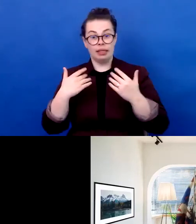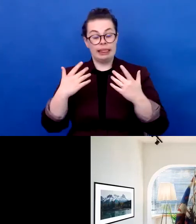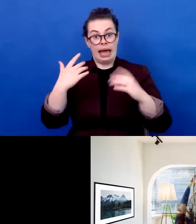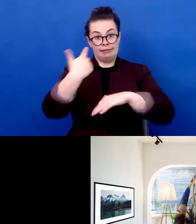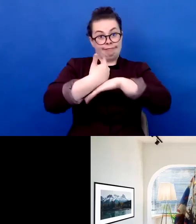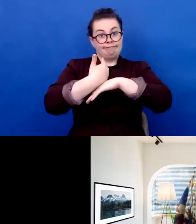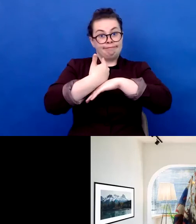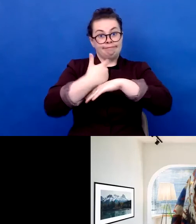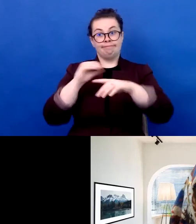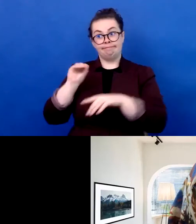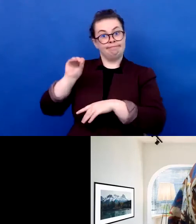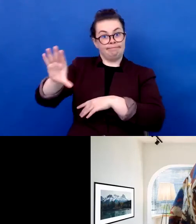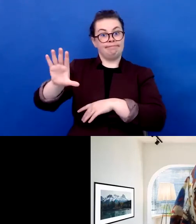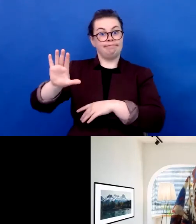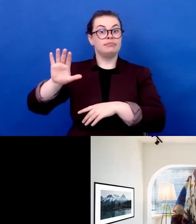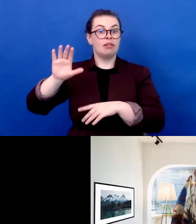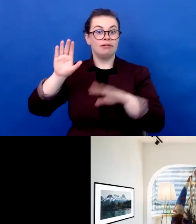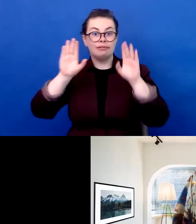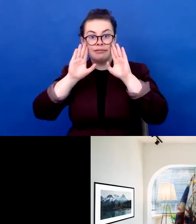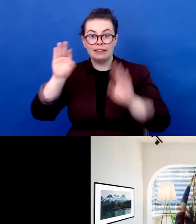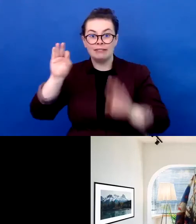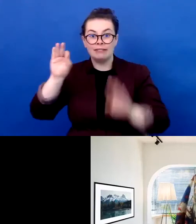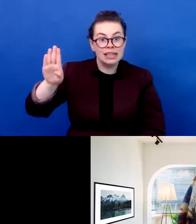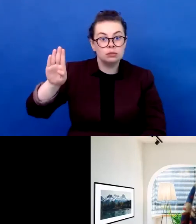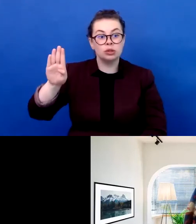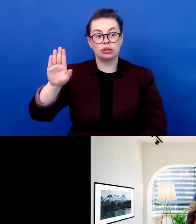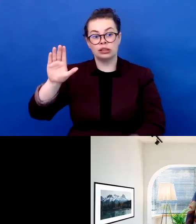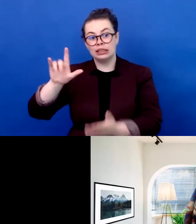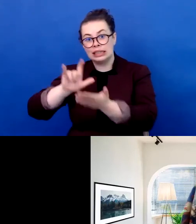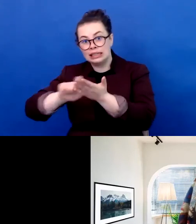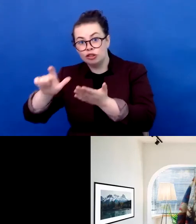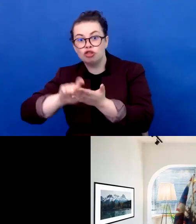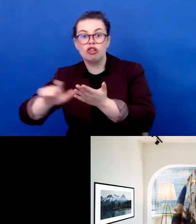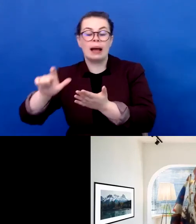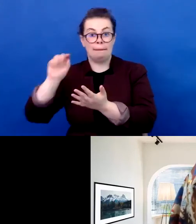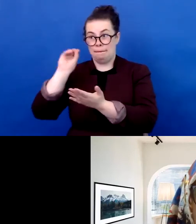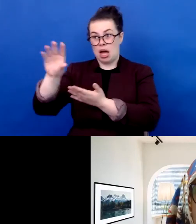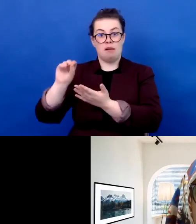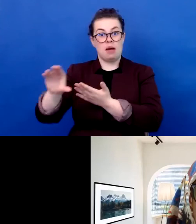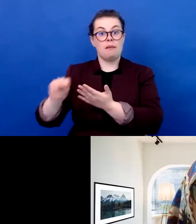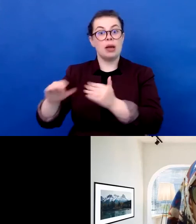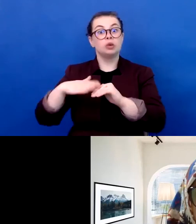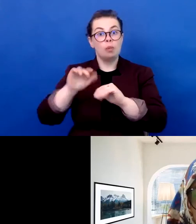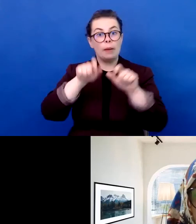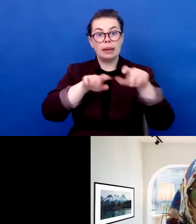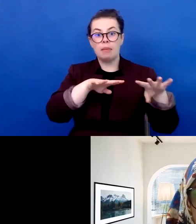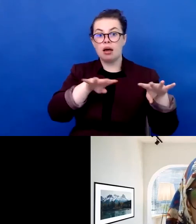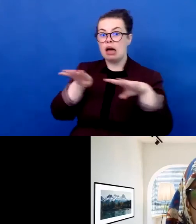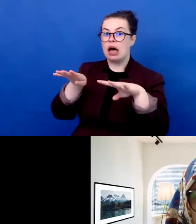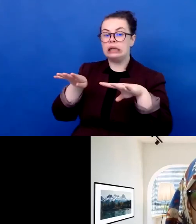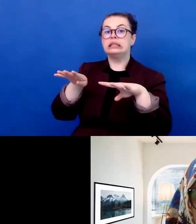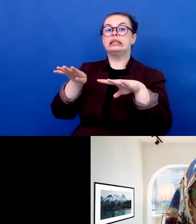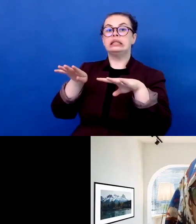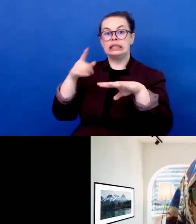the high cases of gpp again girls and women with disability and how we can work together and also